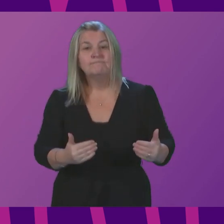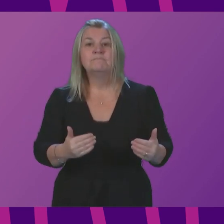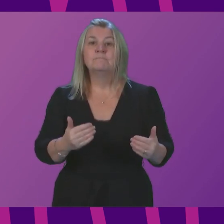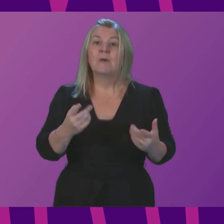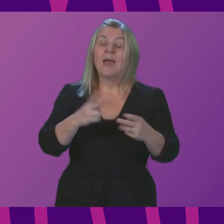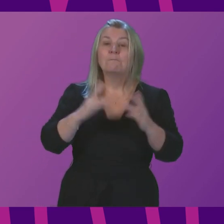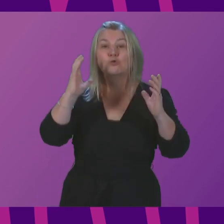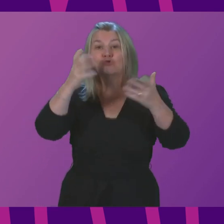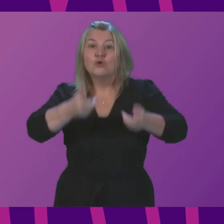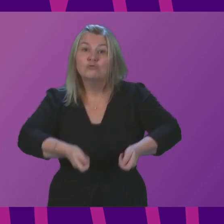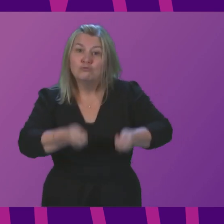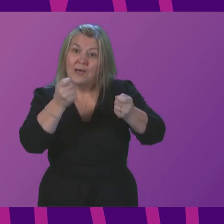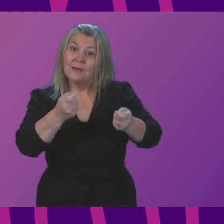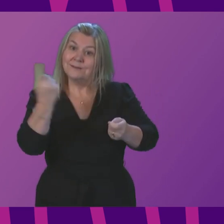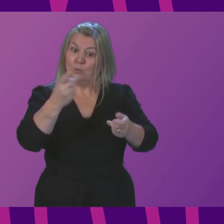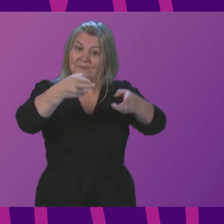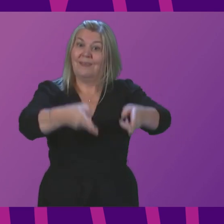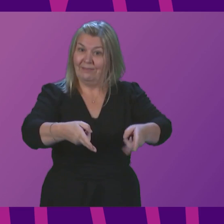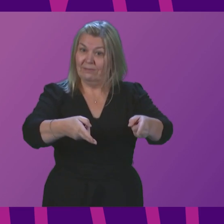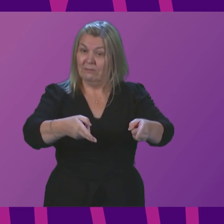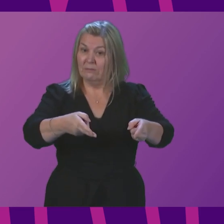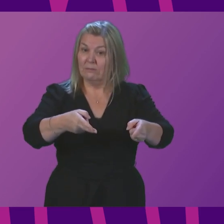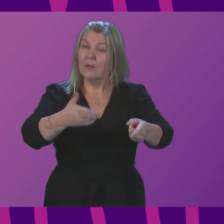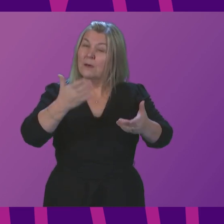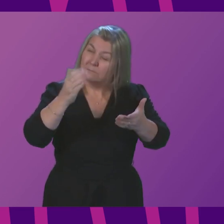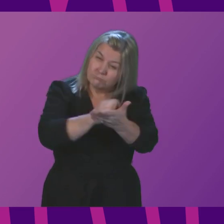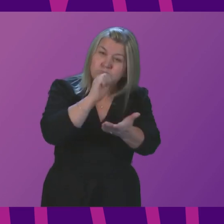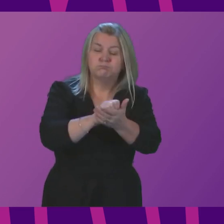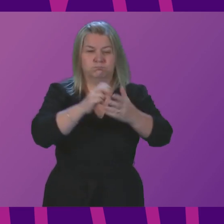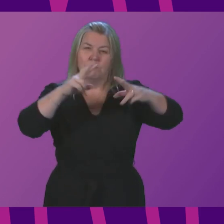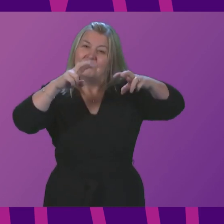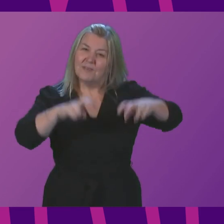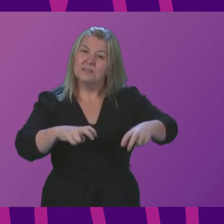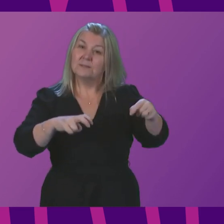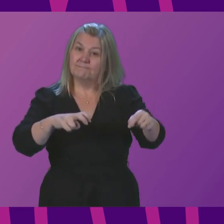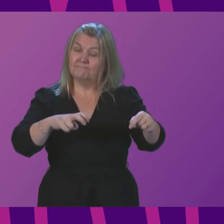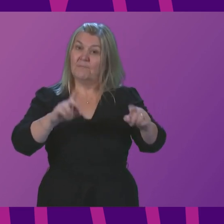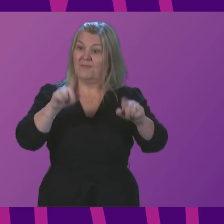death, it has to be properly investigated so that the action that is taken as a result